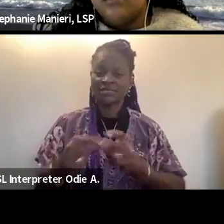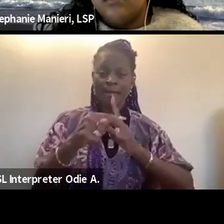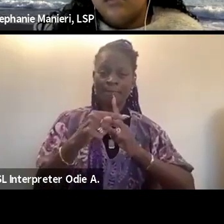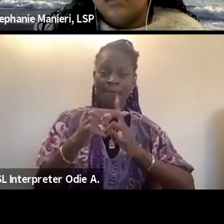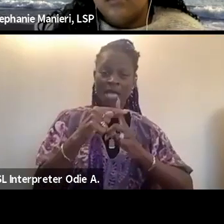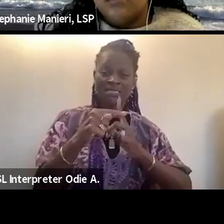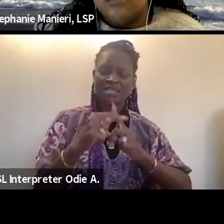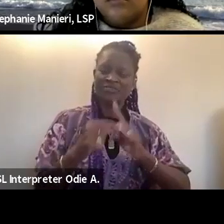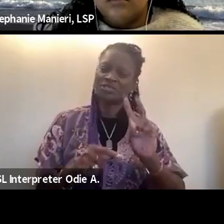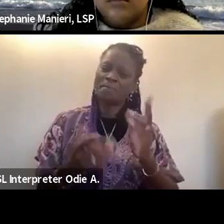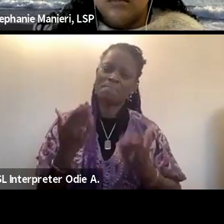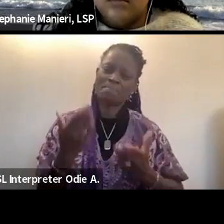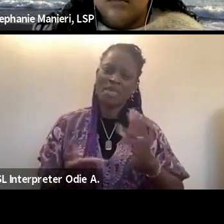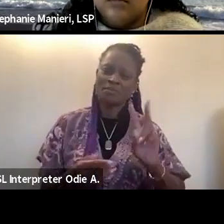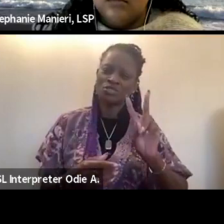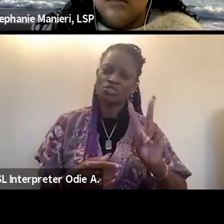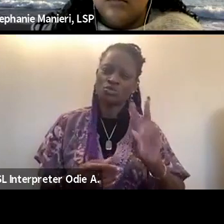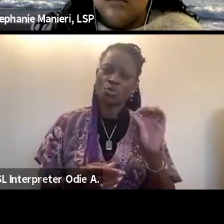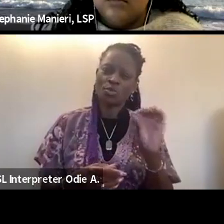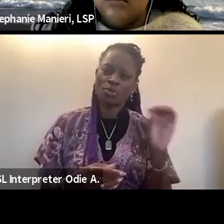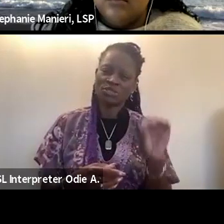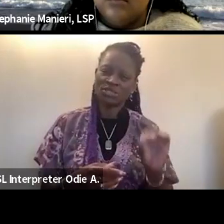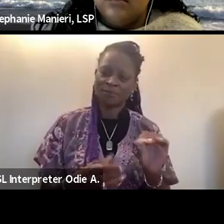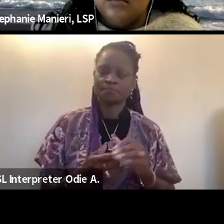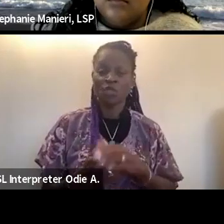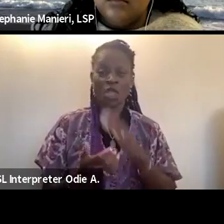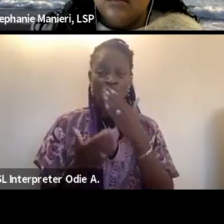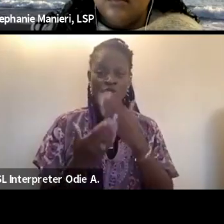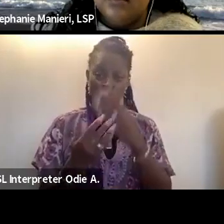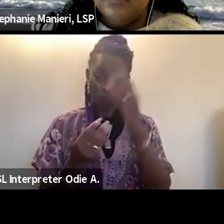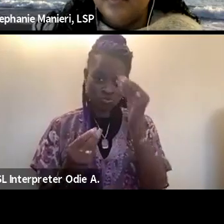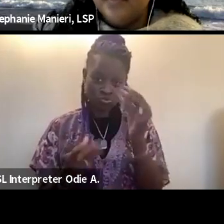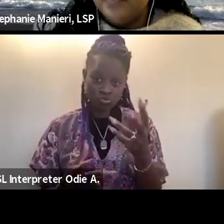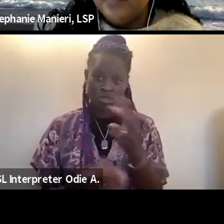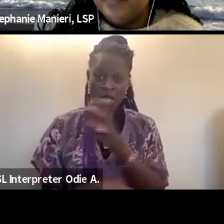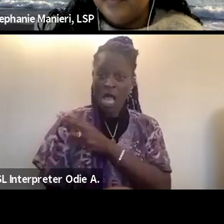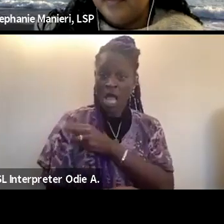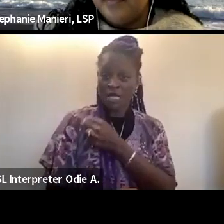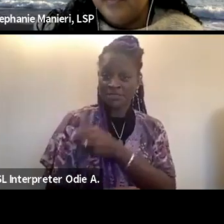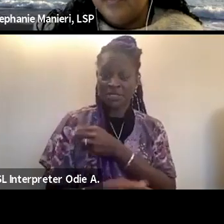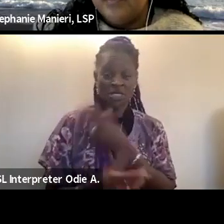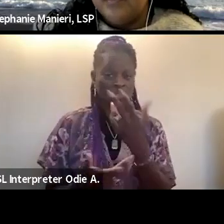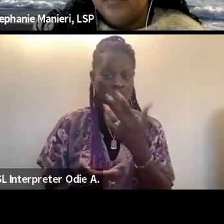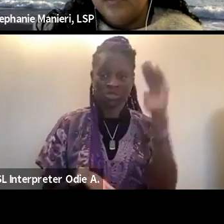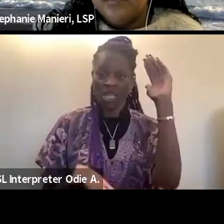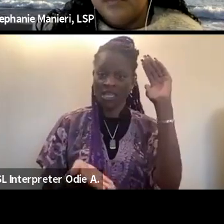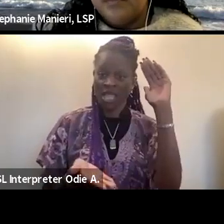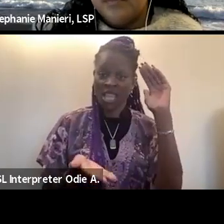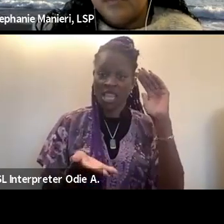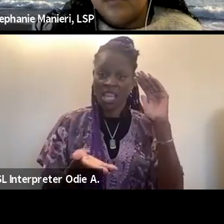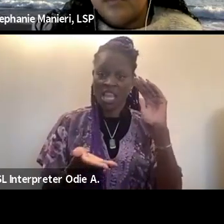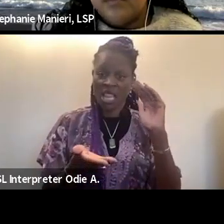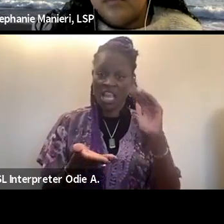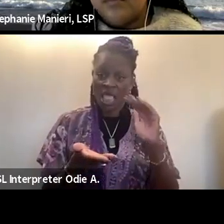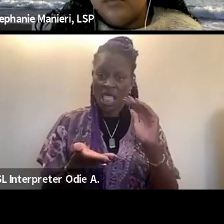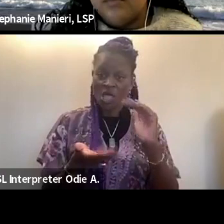The good news report is that hospitalizations continue to decrease. There are currently 19 people